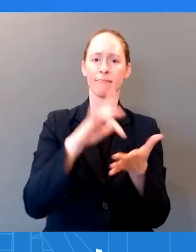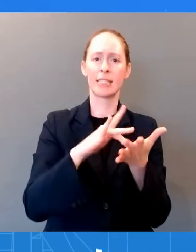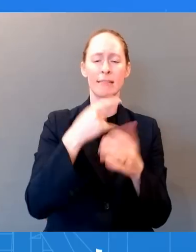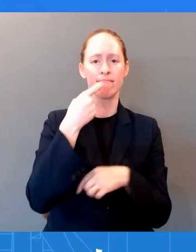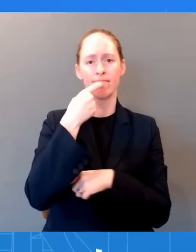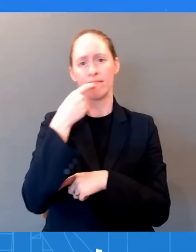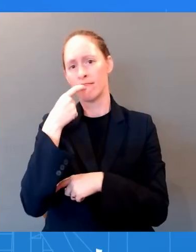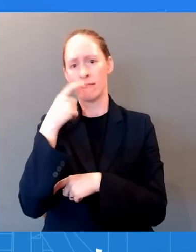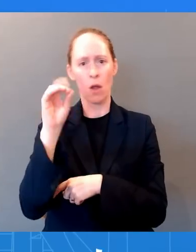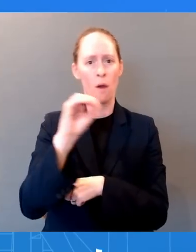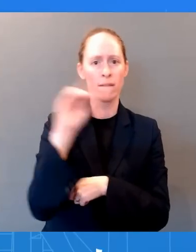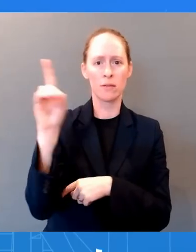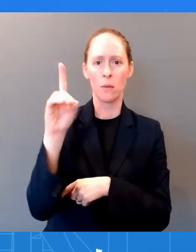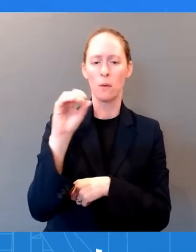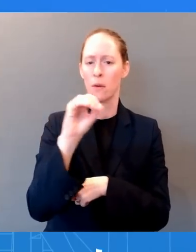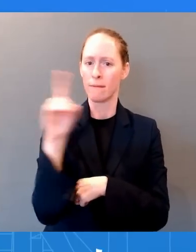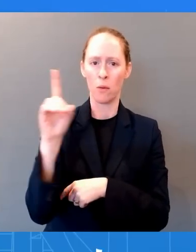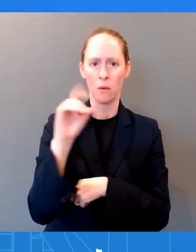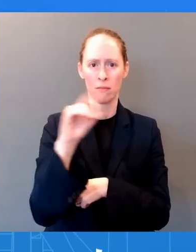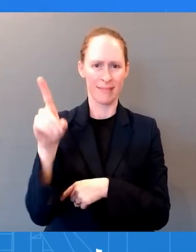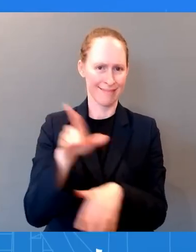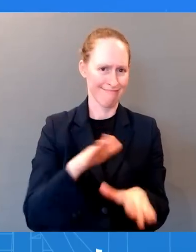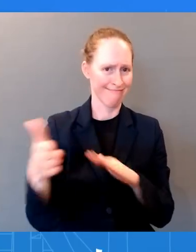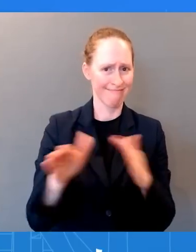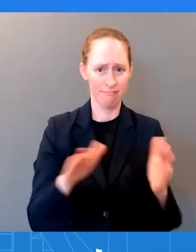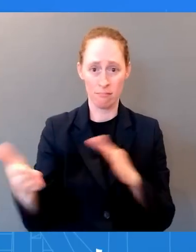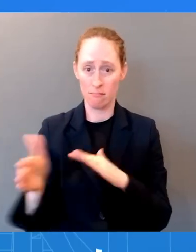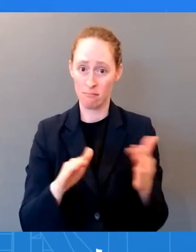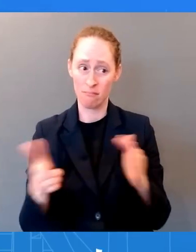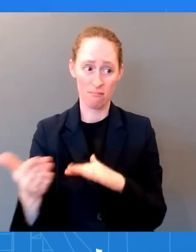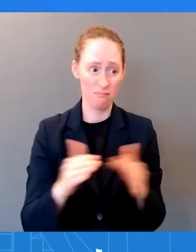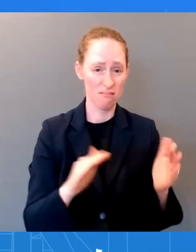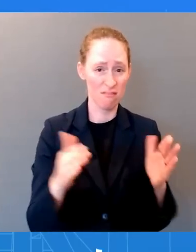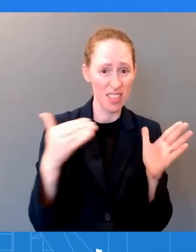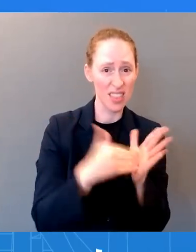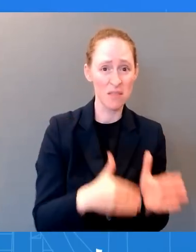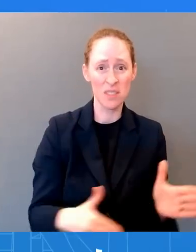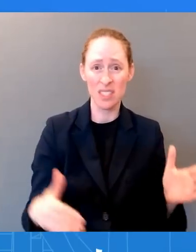in the most recent 12-month period. The bulk of our early efforts have been focused